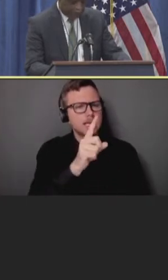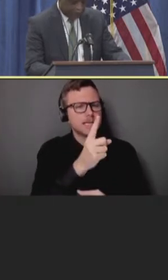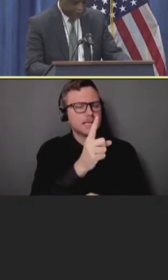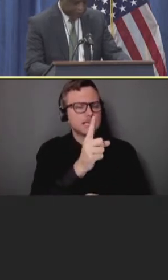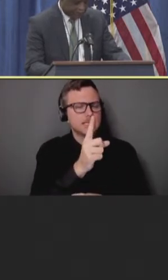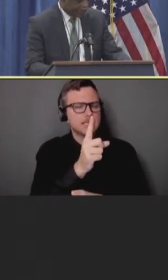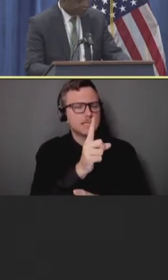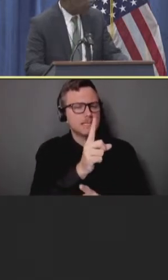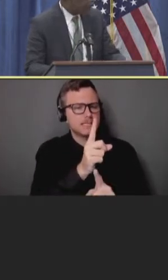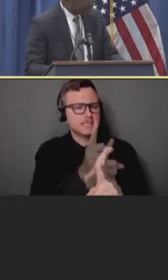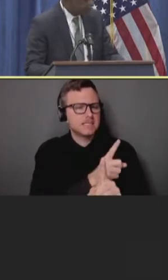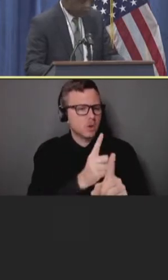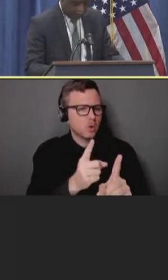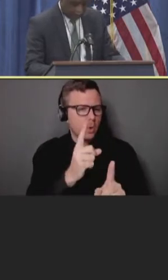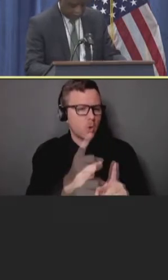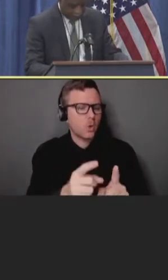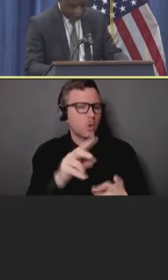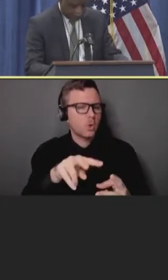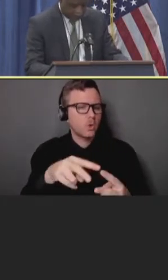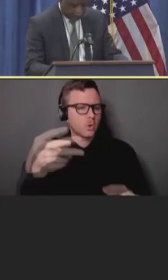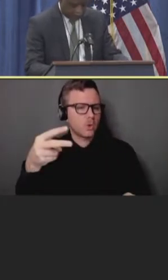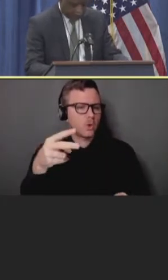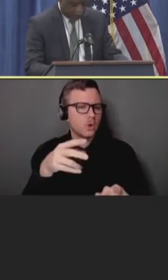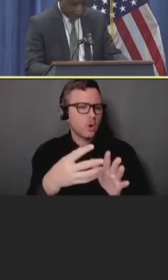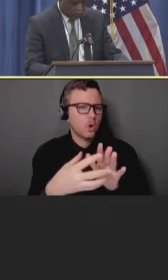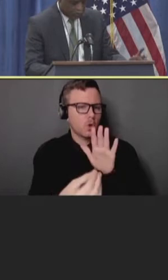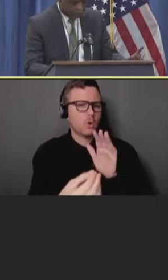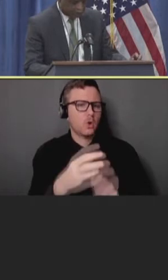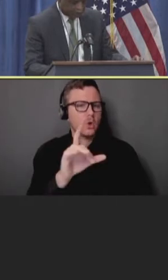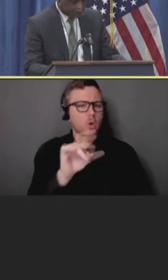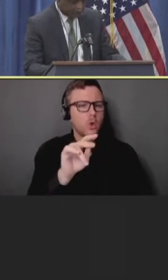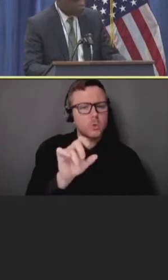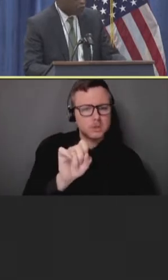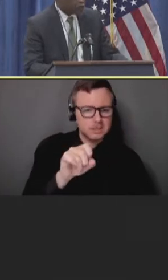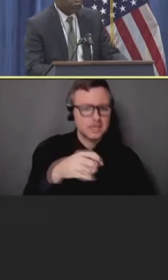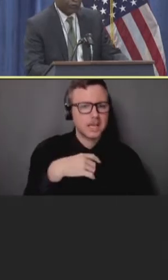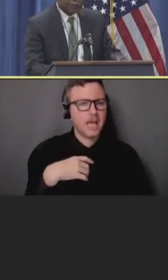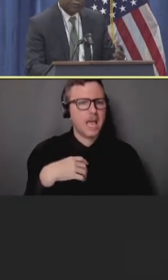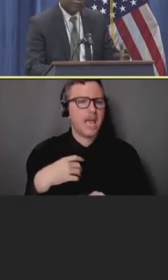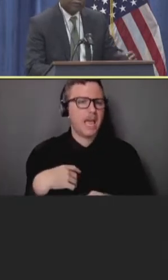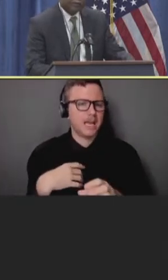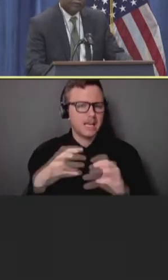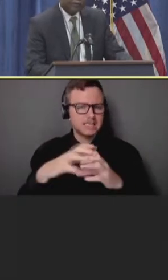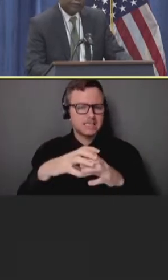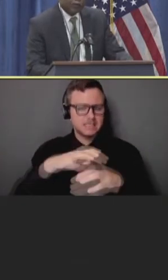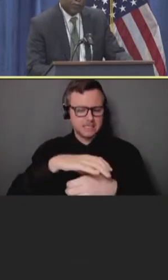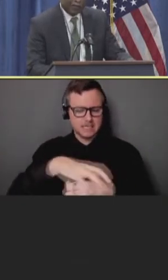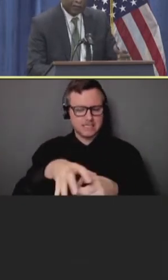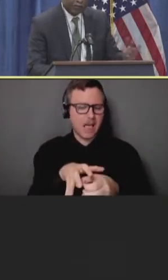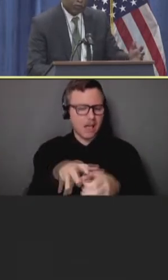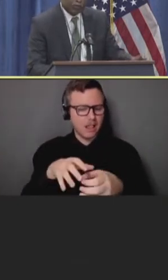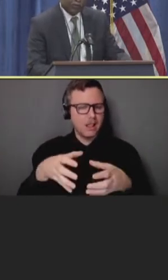isolated and grown out of a cell culture. And remember, if we go back historically,